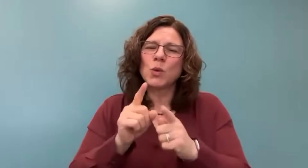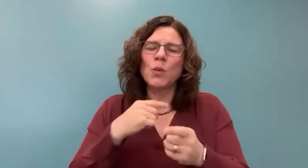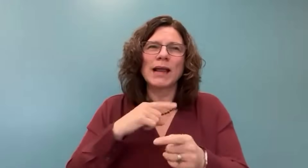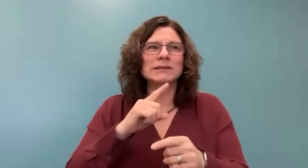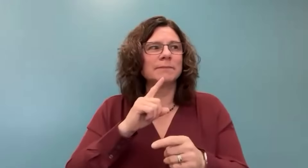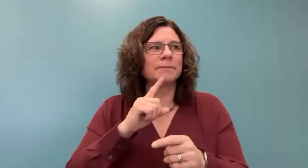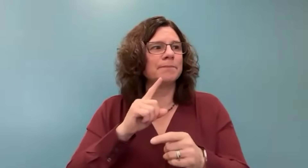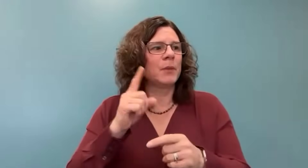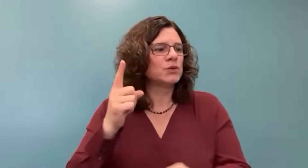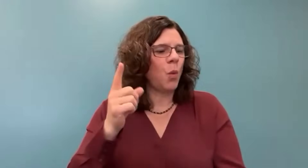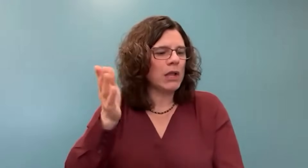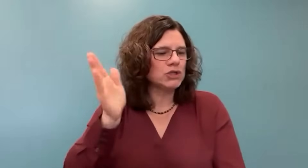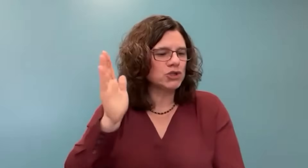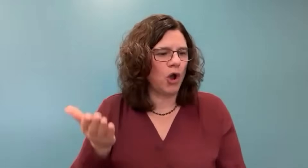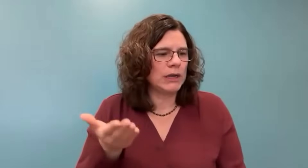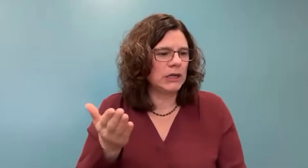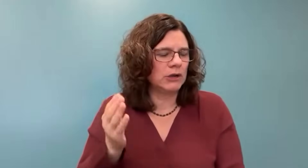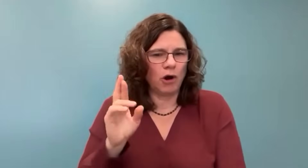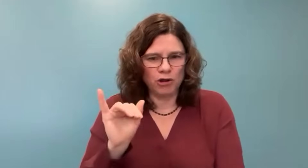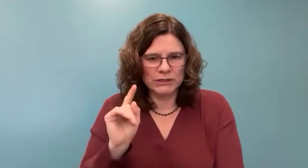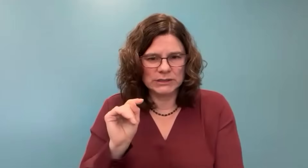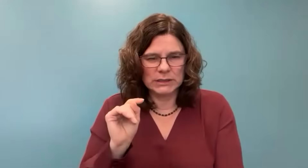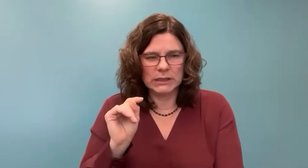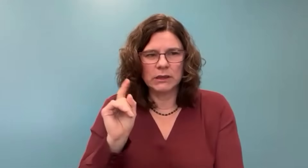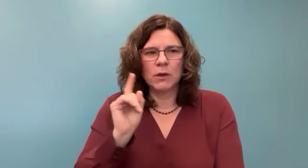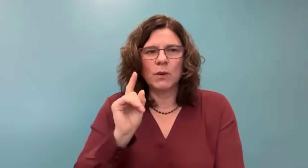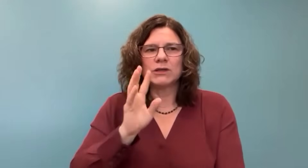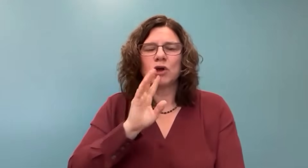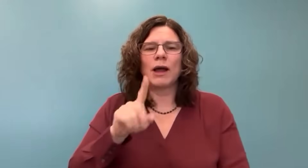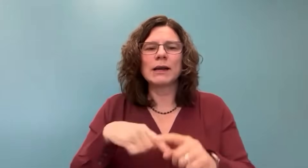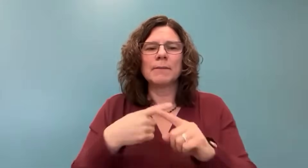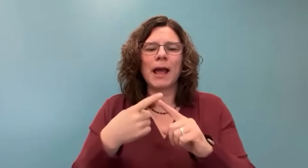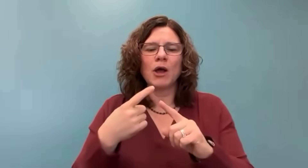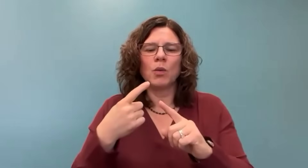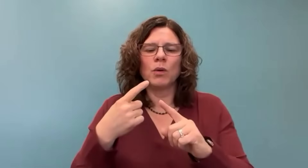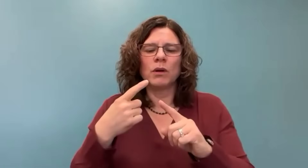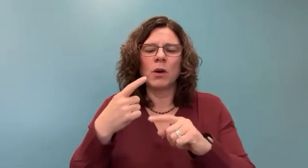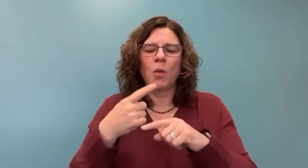Also, we had someone give a talk at RIT about